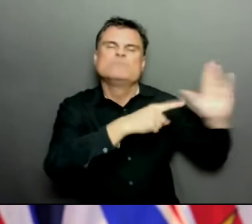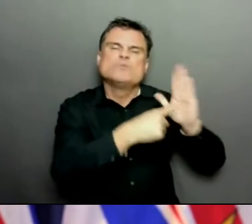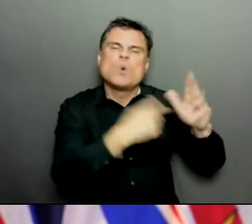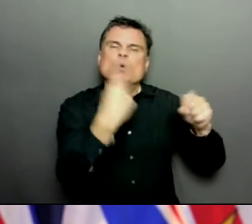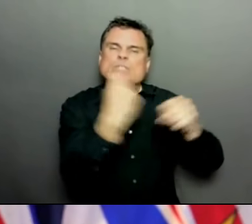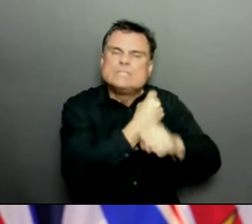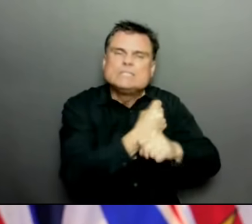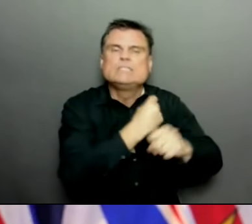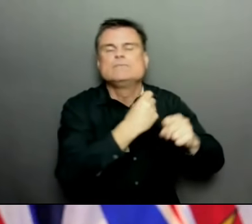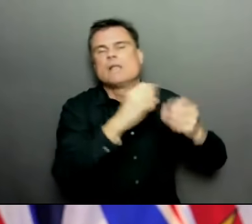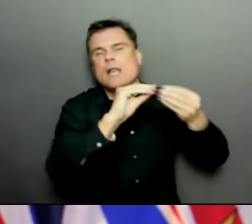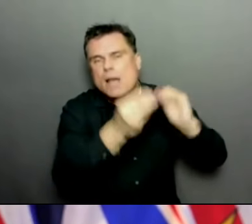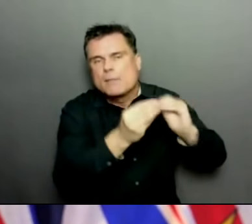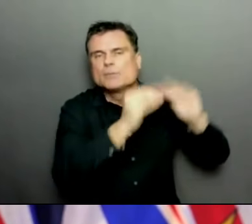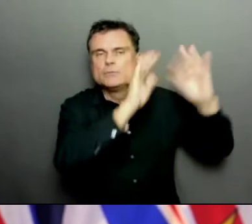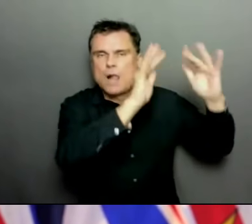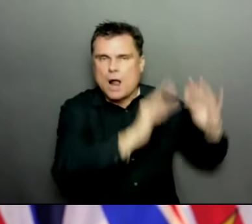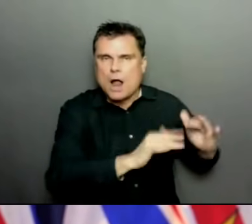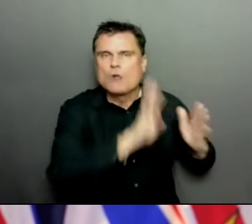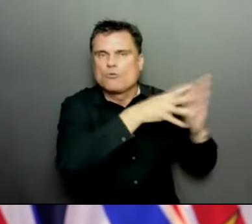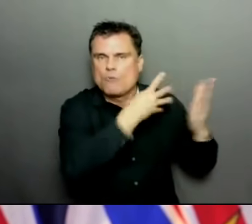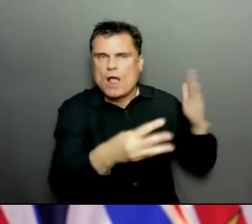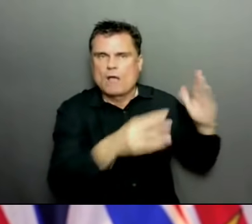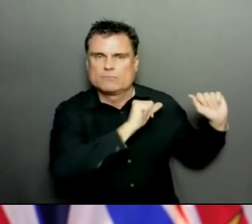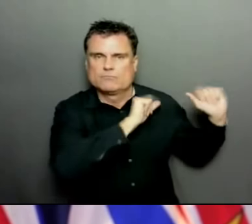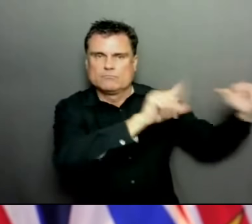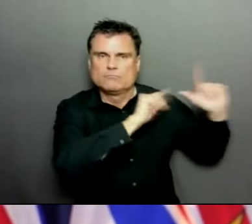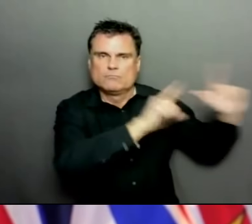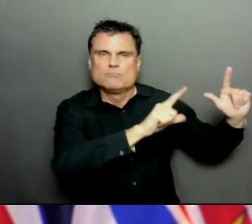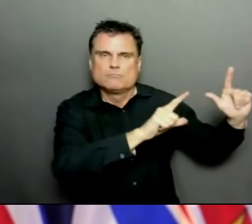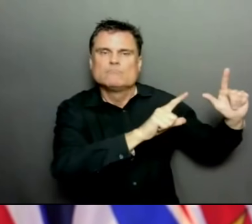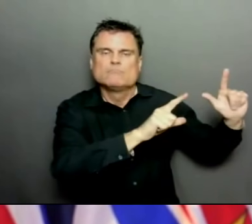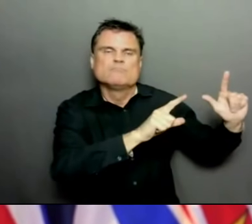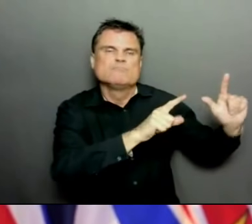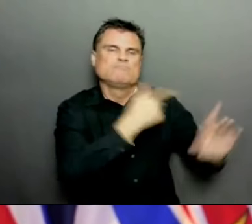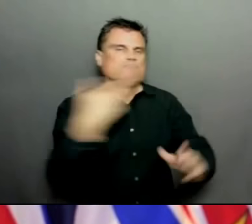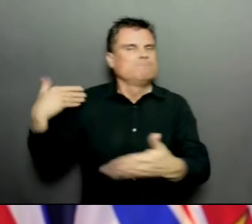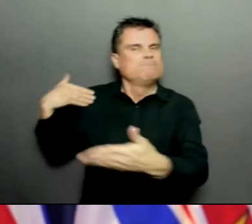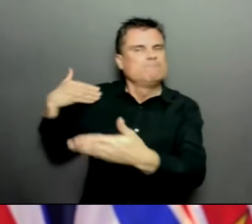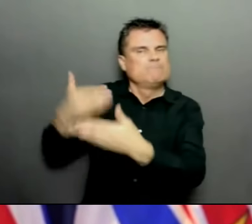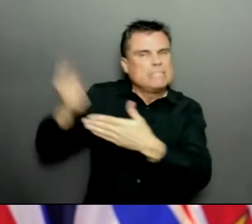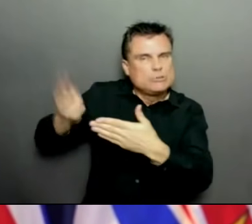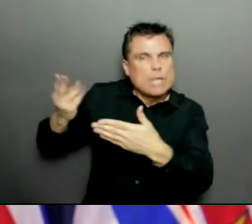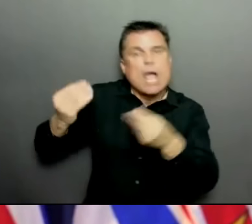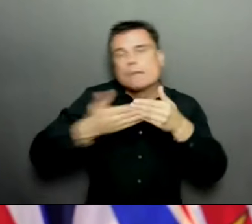the layout as we consistently have done since the month of March where we are in the